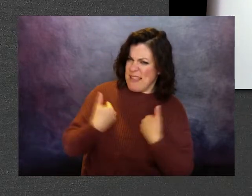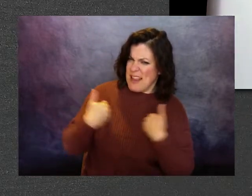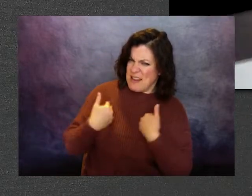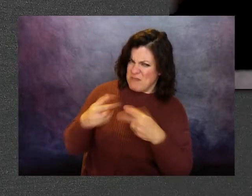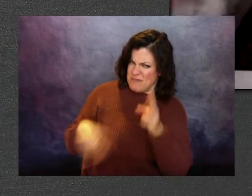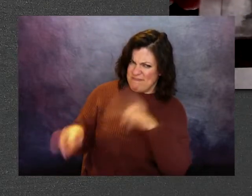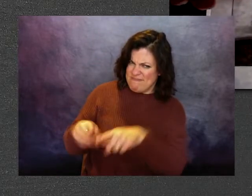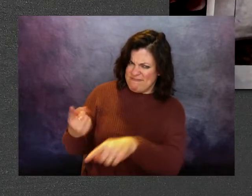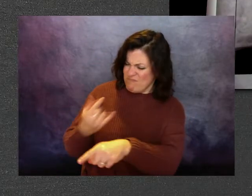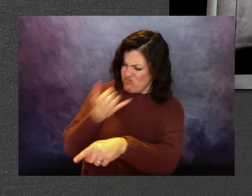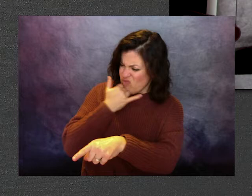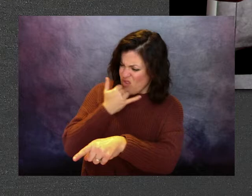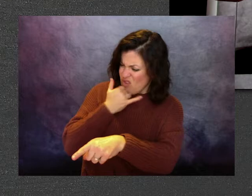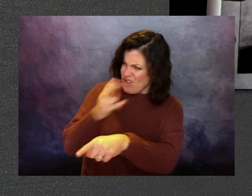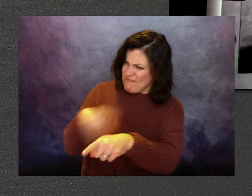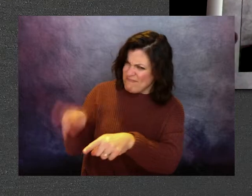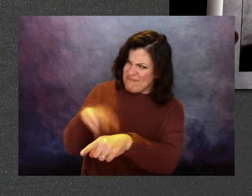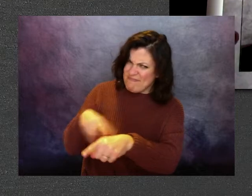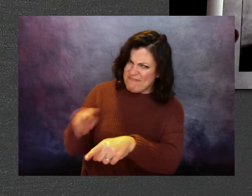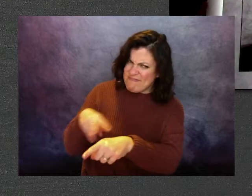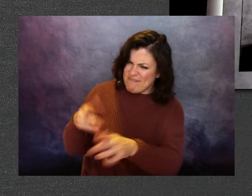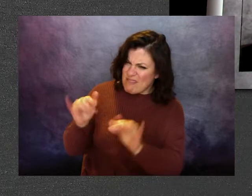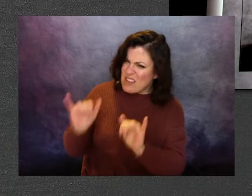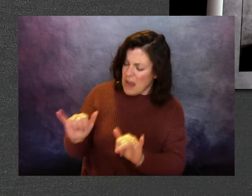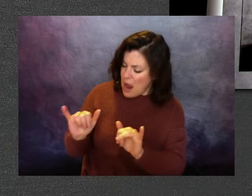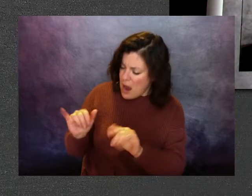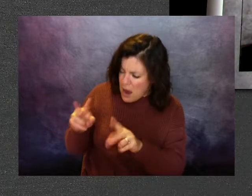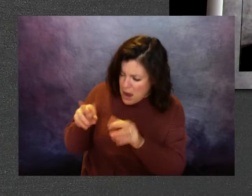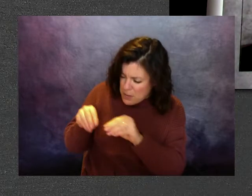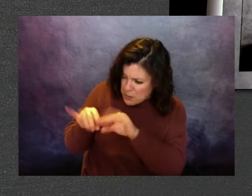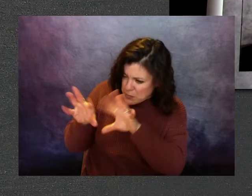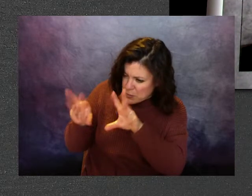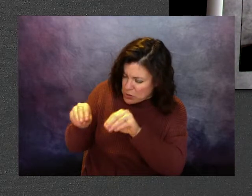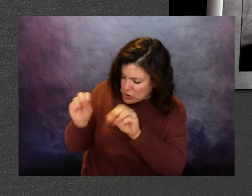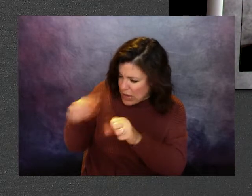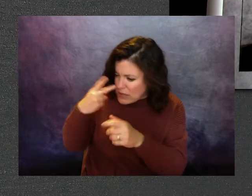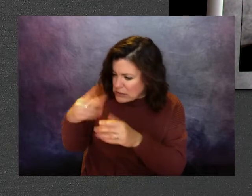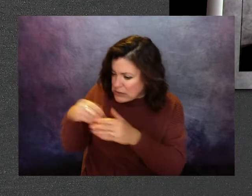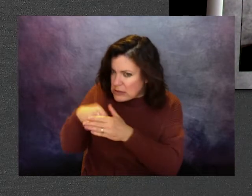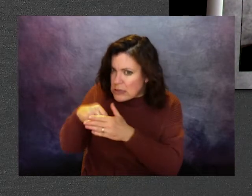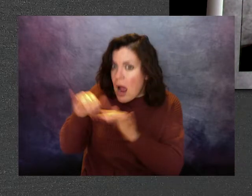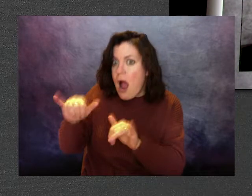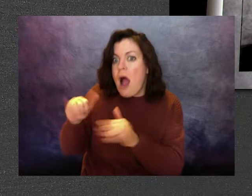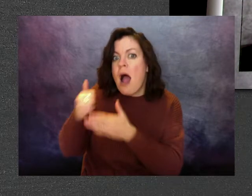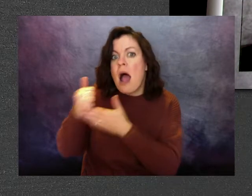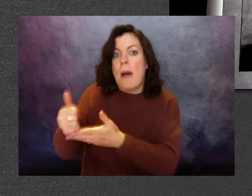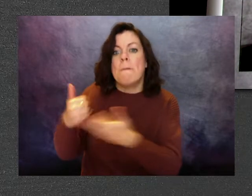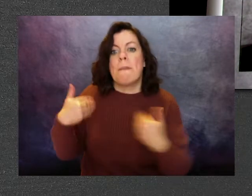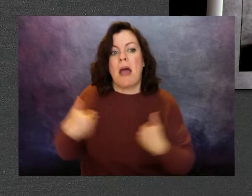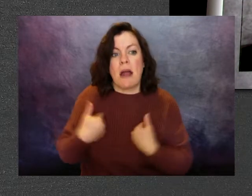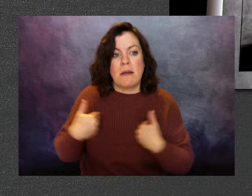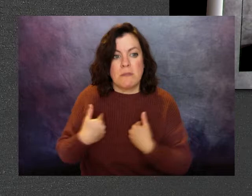Lets see if you can figure out what's going on. I see something there that shouldn't be there. Do you see?